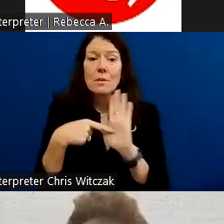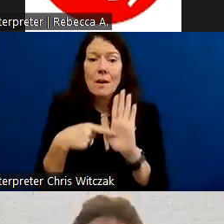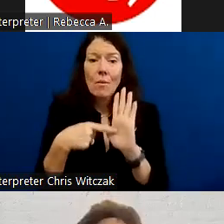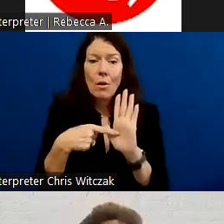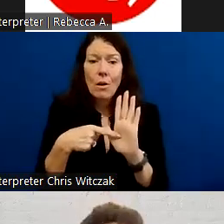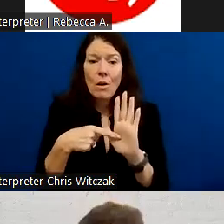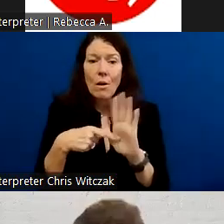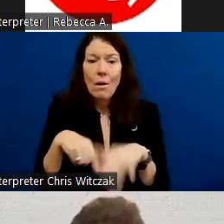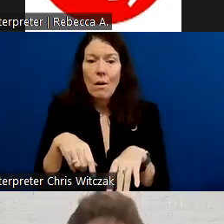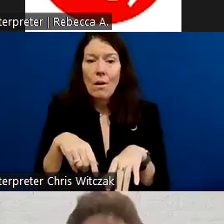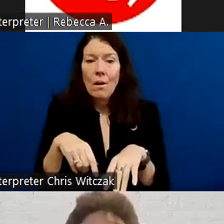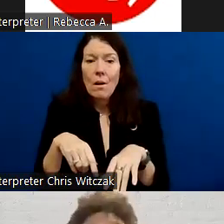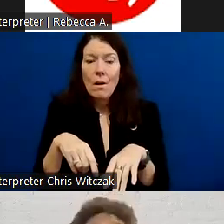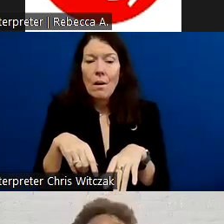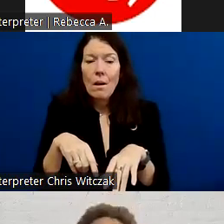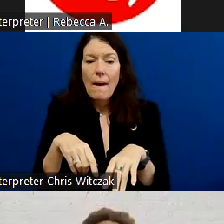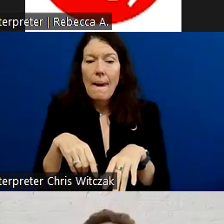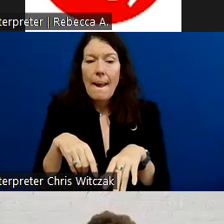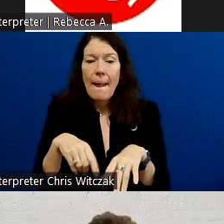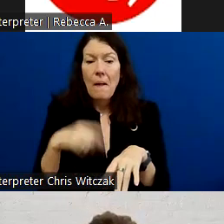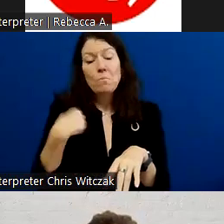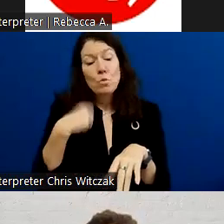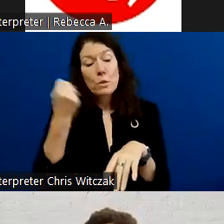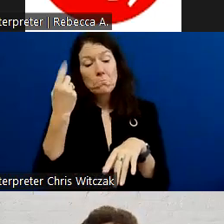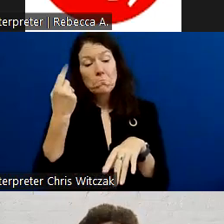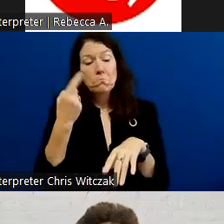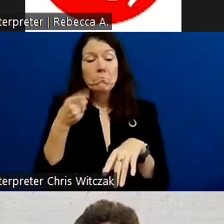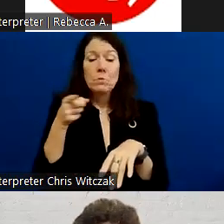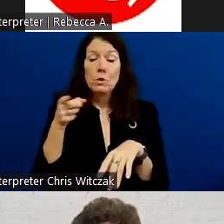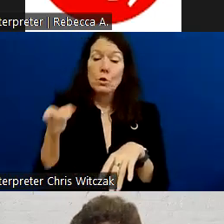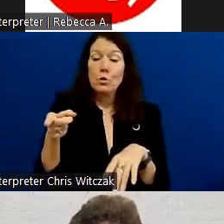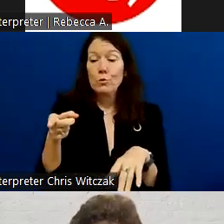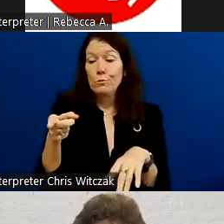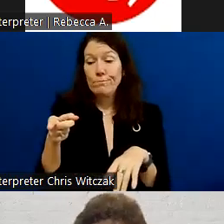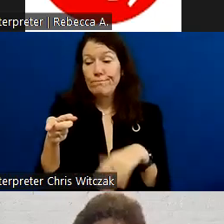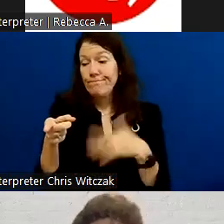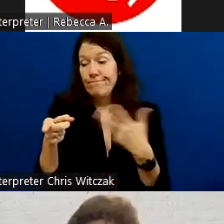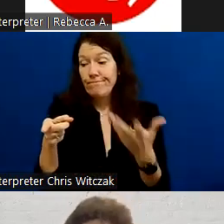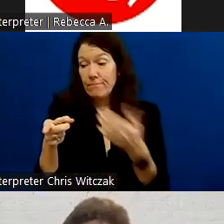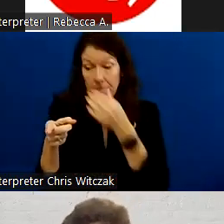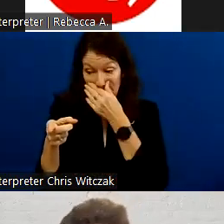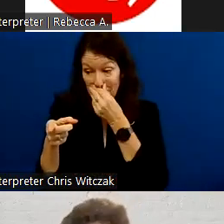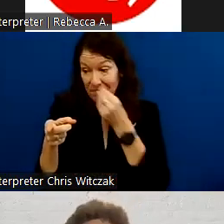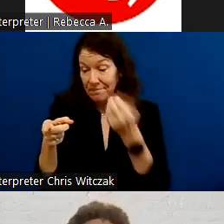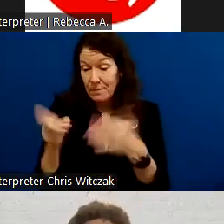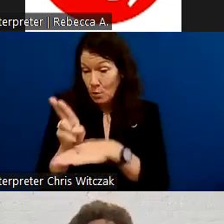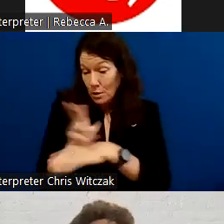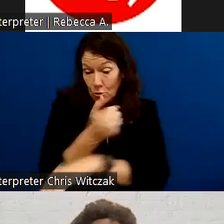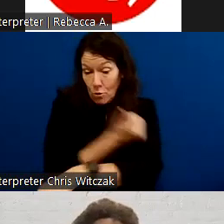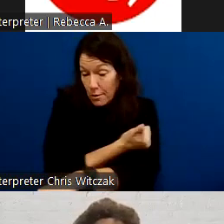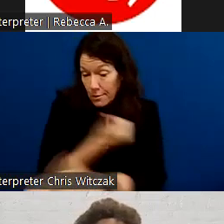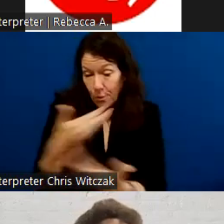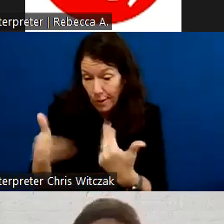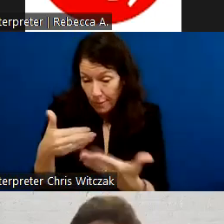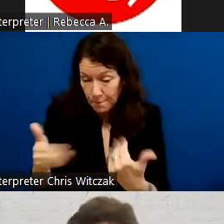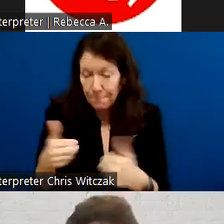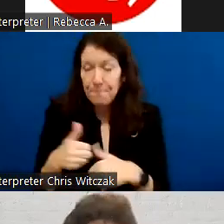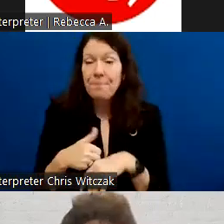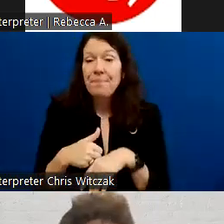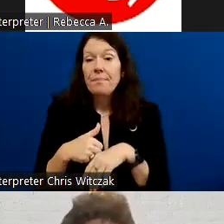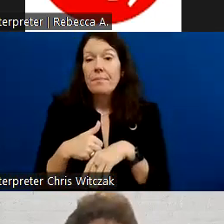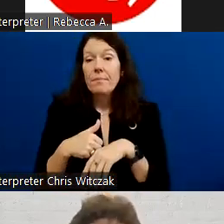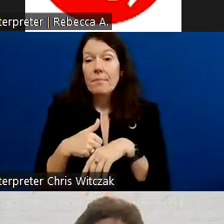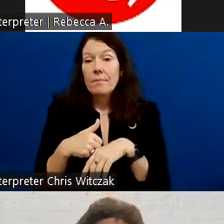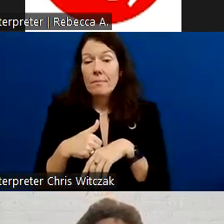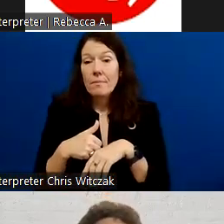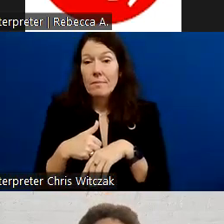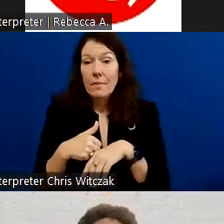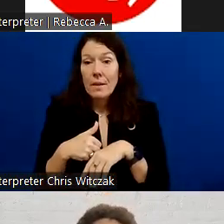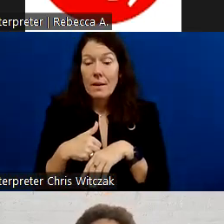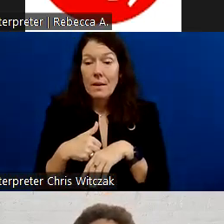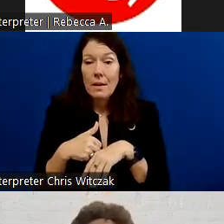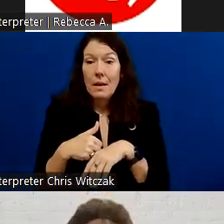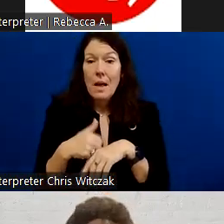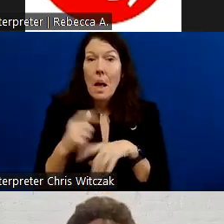we understand that um you are using um you know whatever the substance may be but because